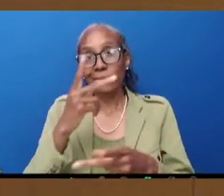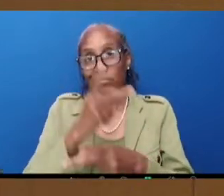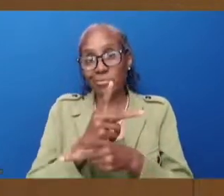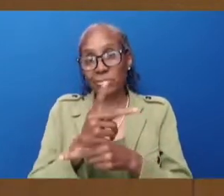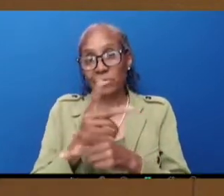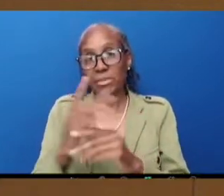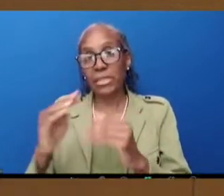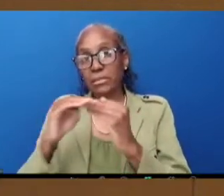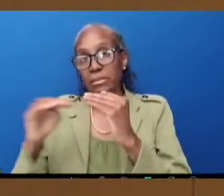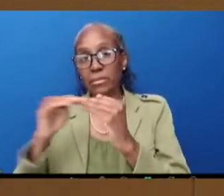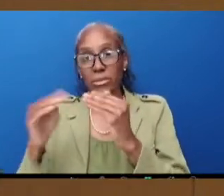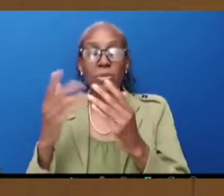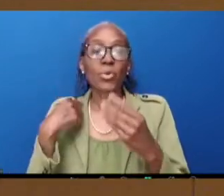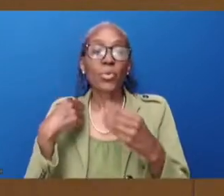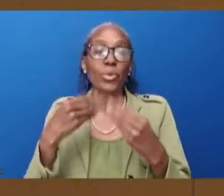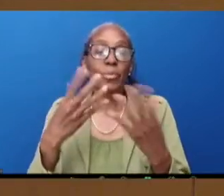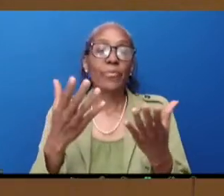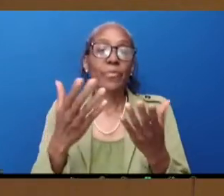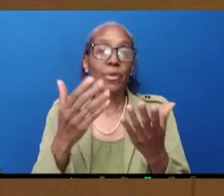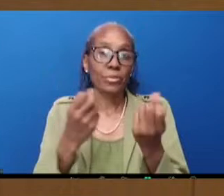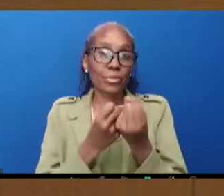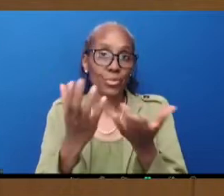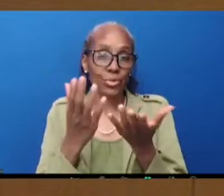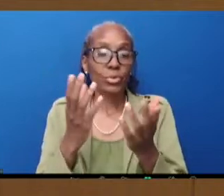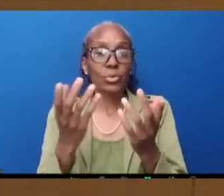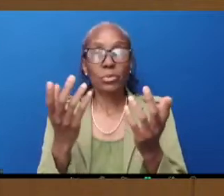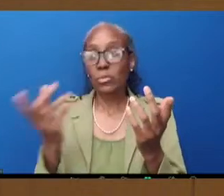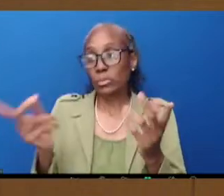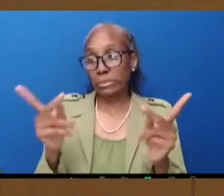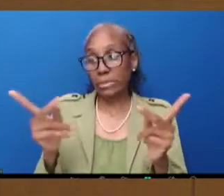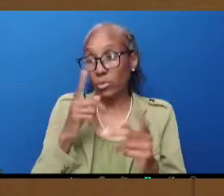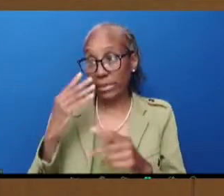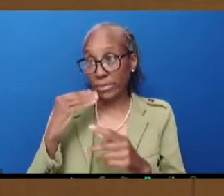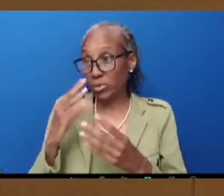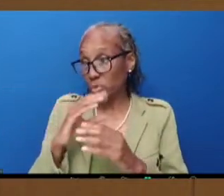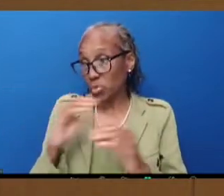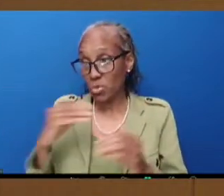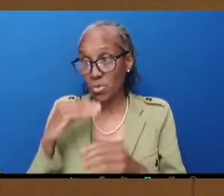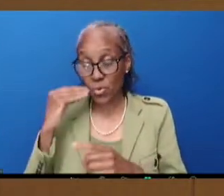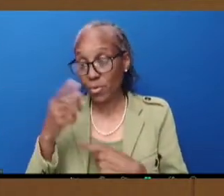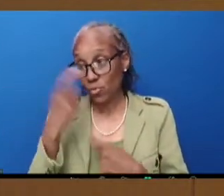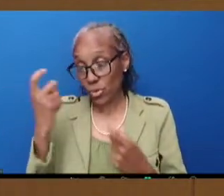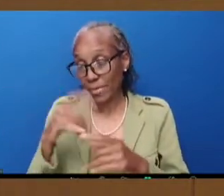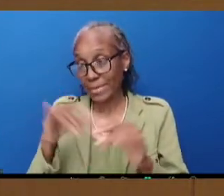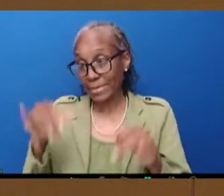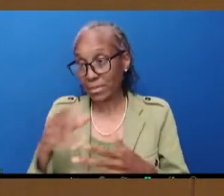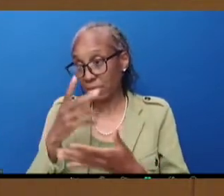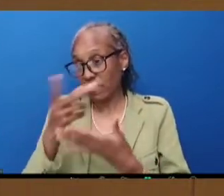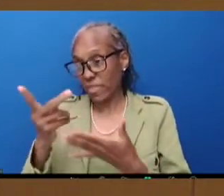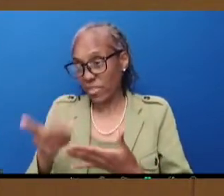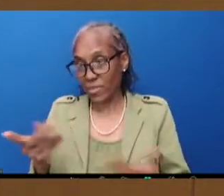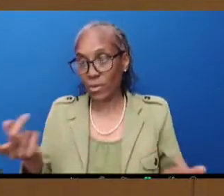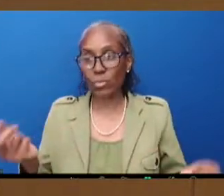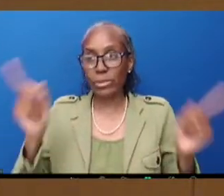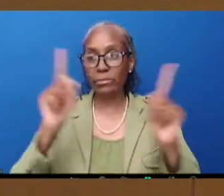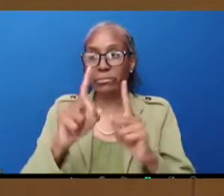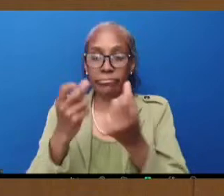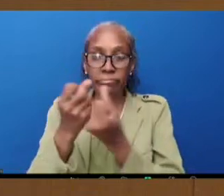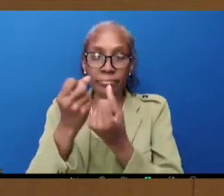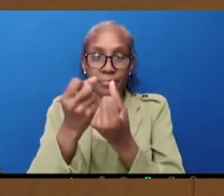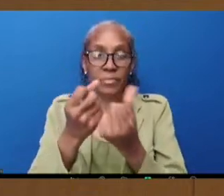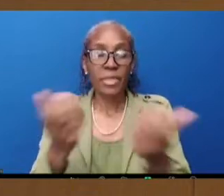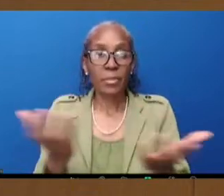AND STABILIZATION SERVICES.